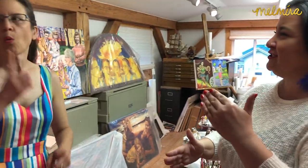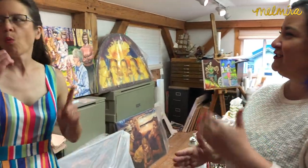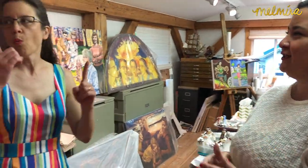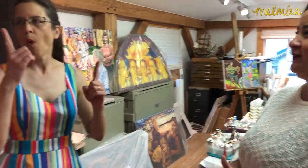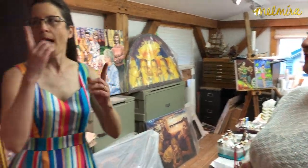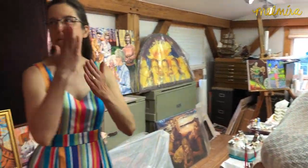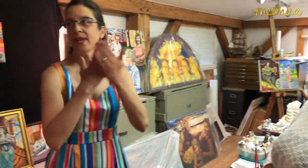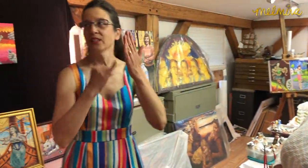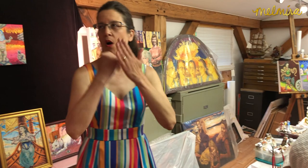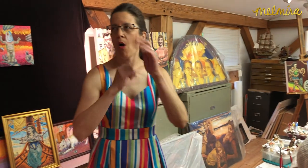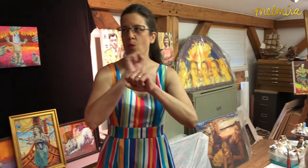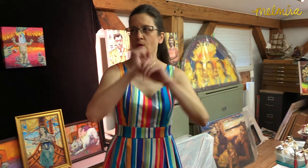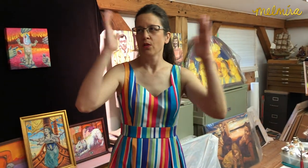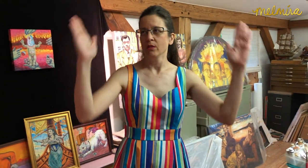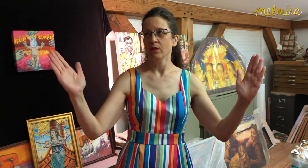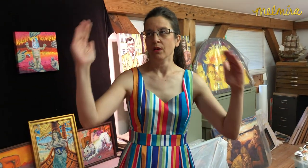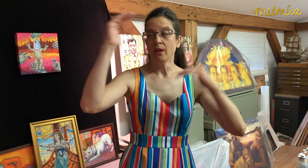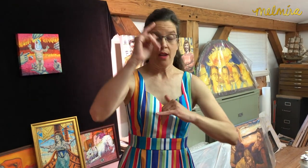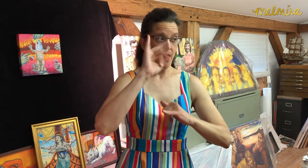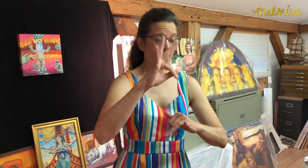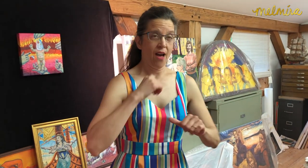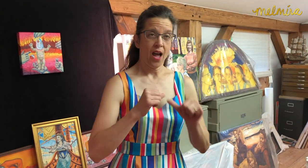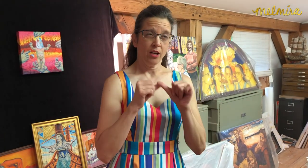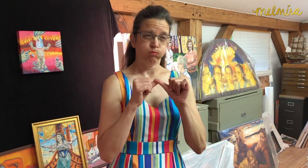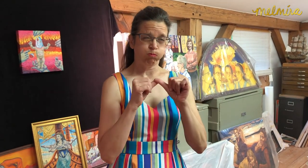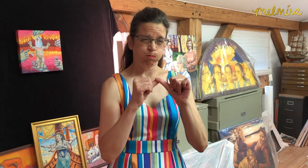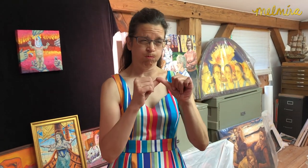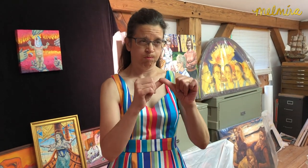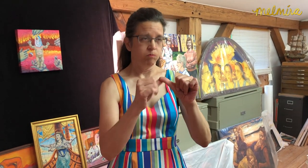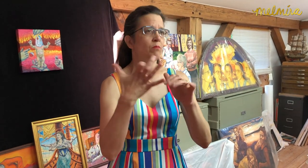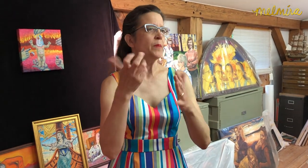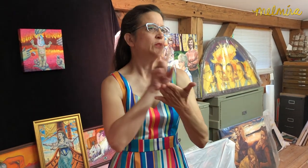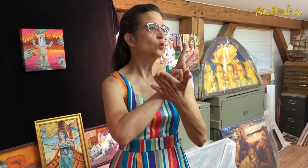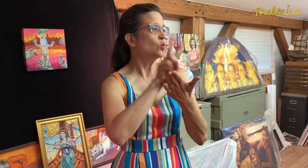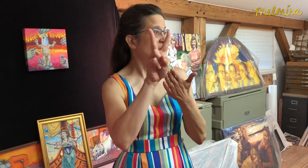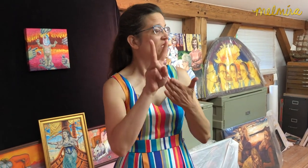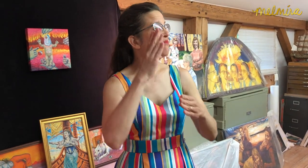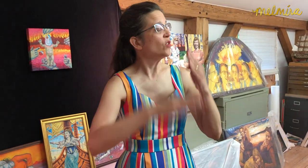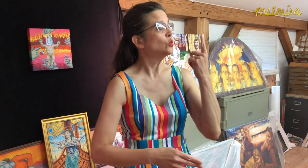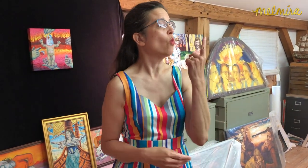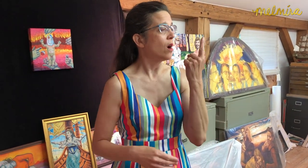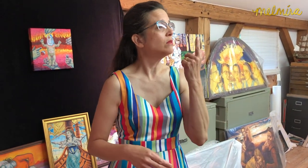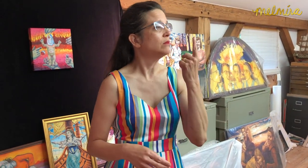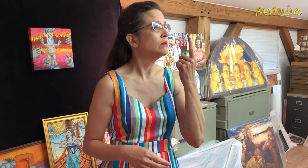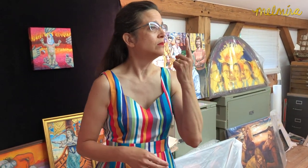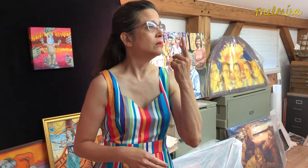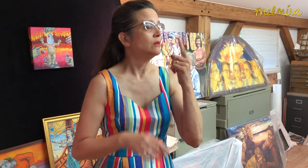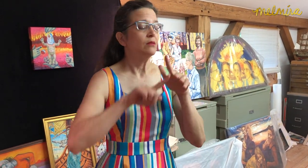For one piece of artwork, if I work on it continuously, maybe it'll take me two weeks to finish one.